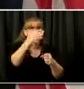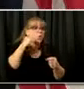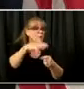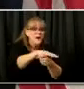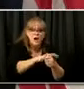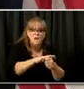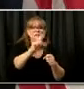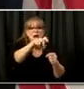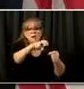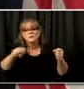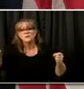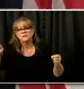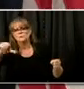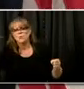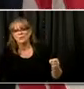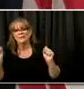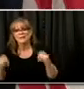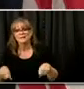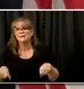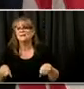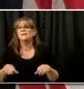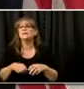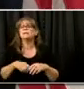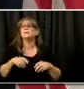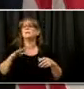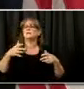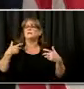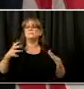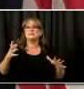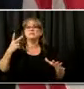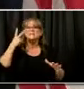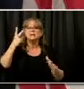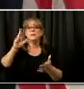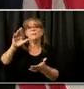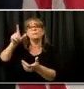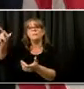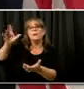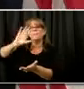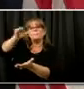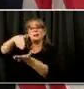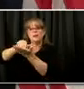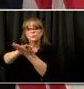doing their work do your best to monitor them if they're not ready to go back in person most of our